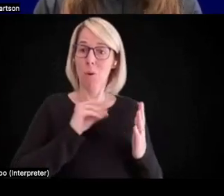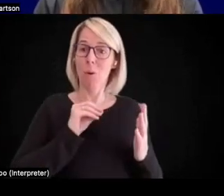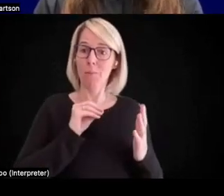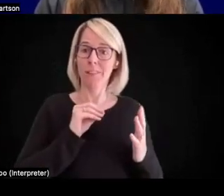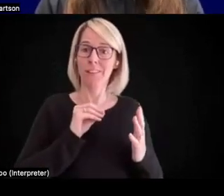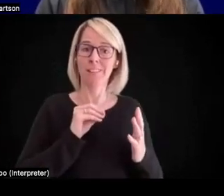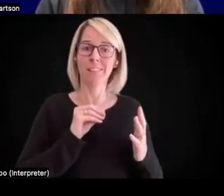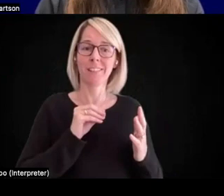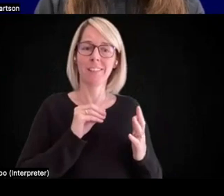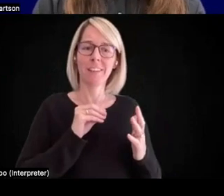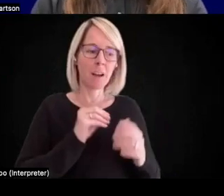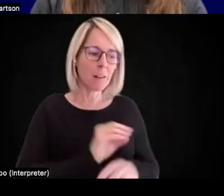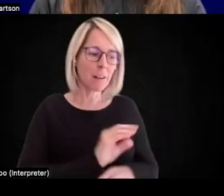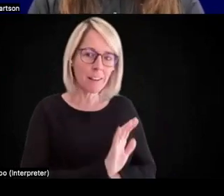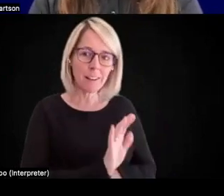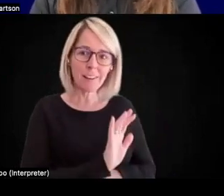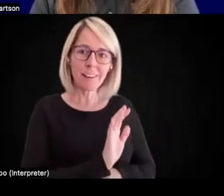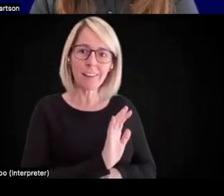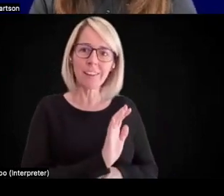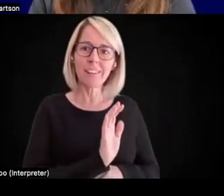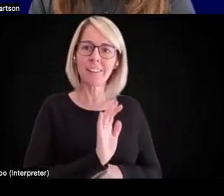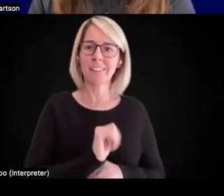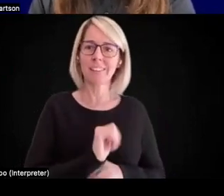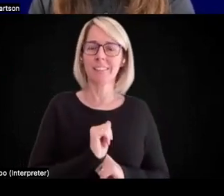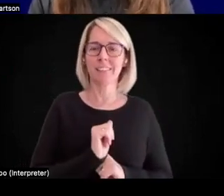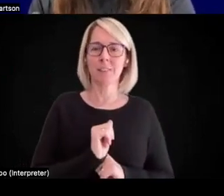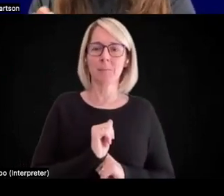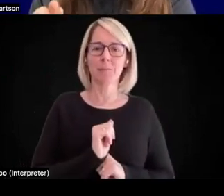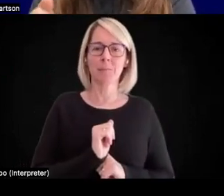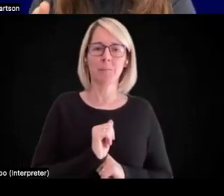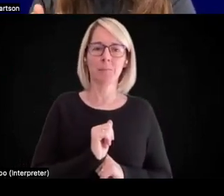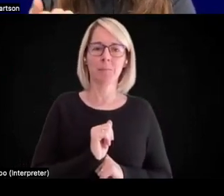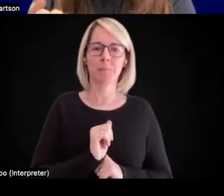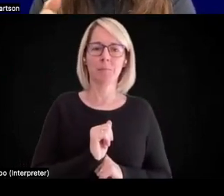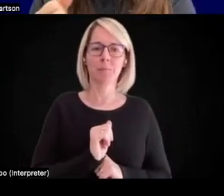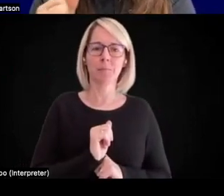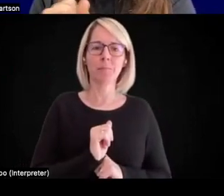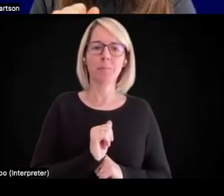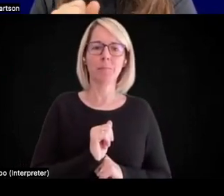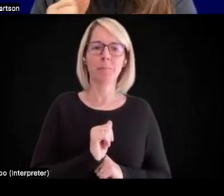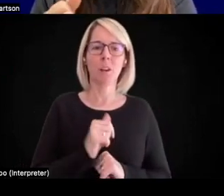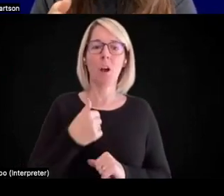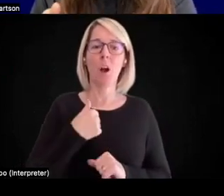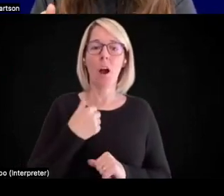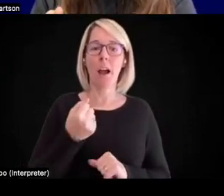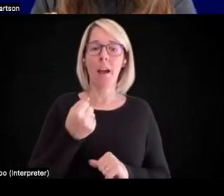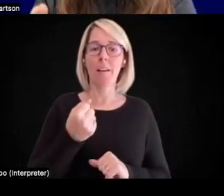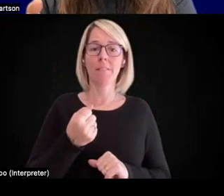little greeting. I'm presenting her with a little tactile object on my wrist, my personal signature,